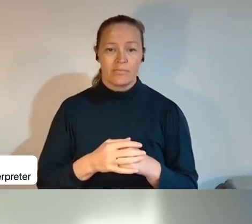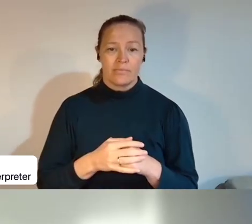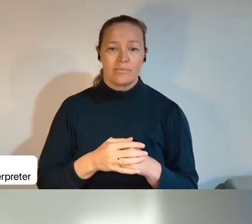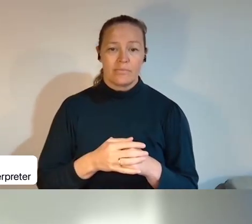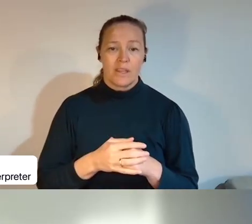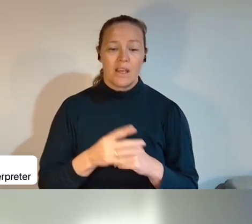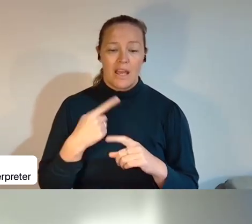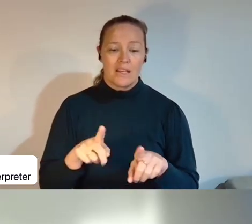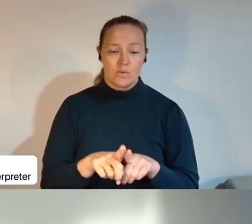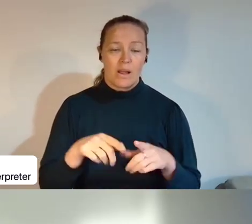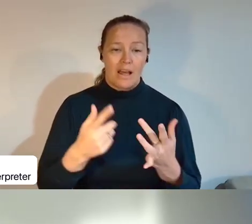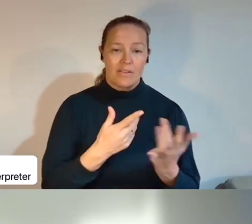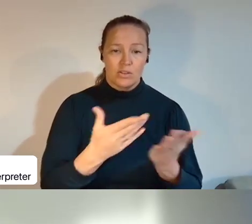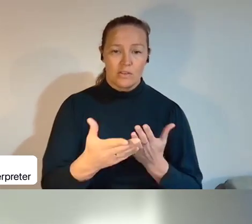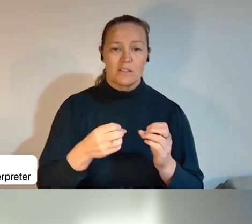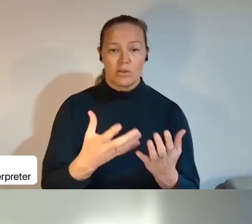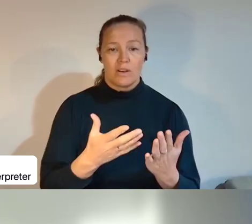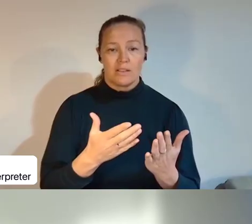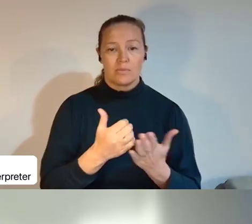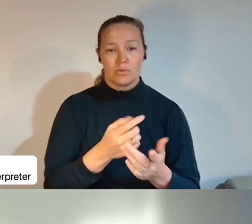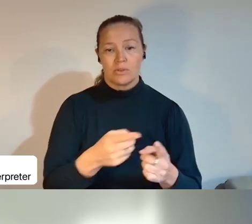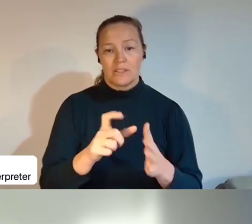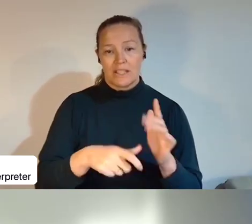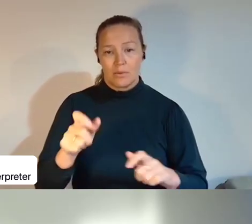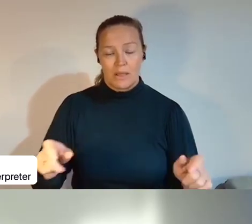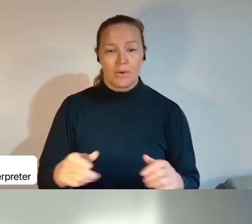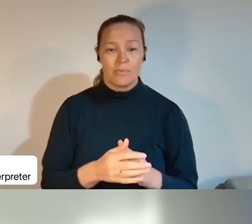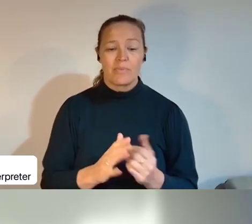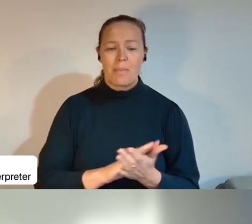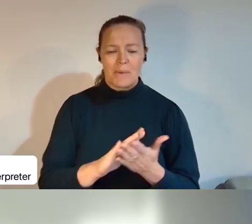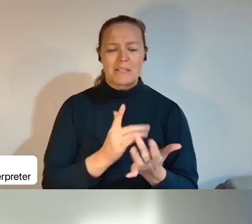disabled people. This means decisions are often made without the perspectives of